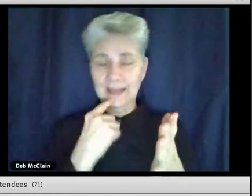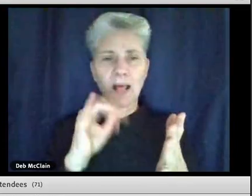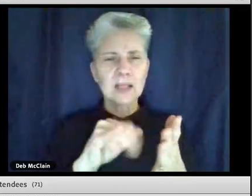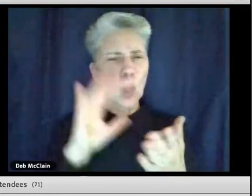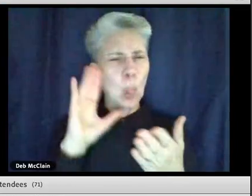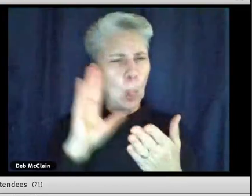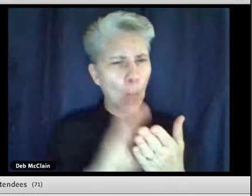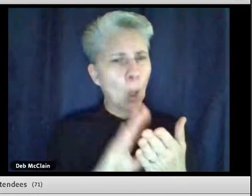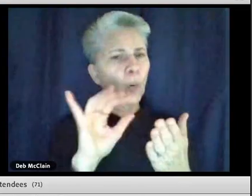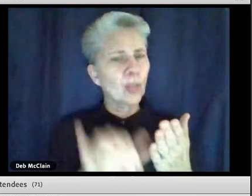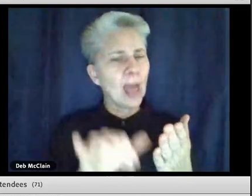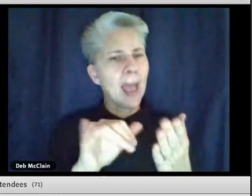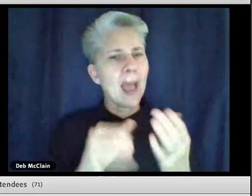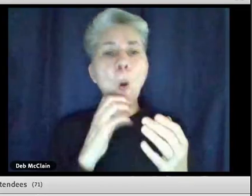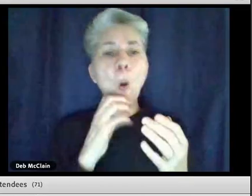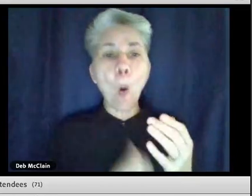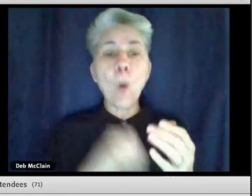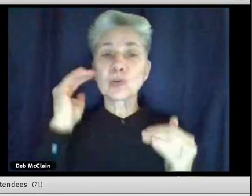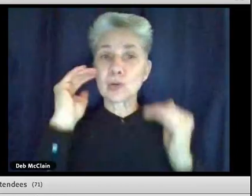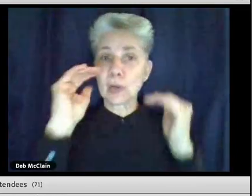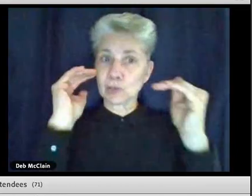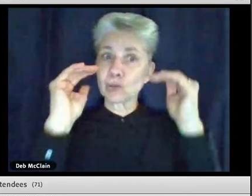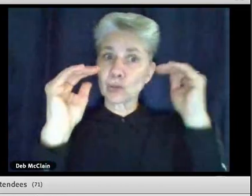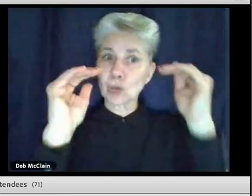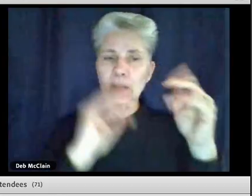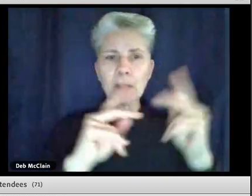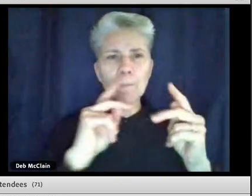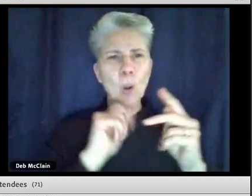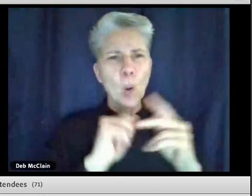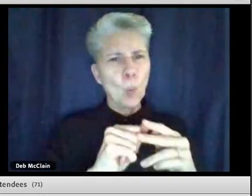the risk of becoming seriously ill is thought to be low.